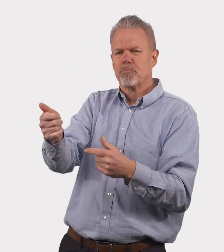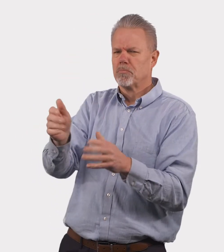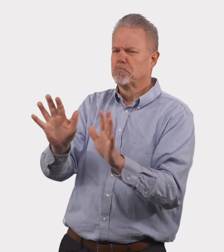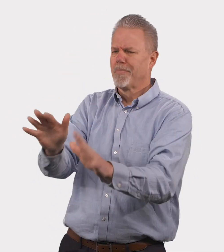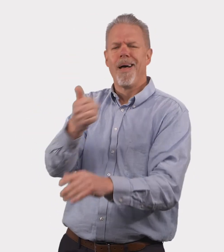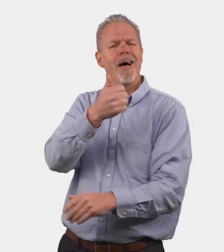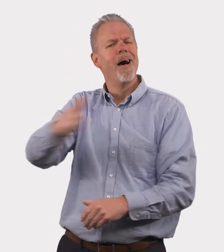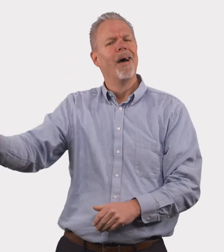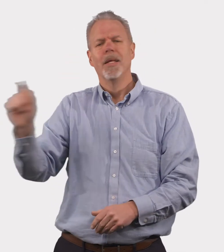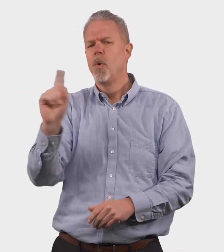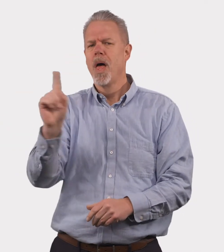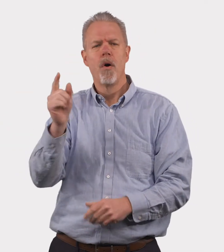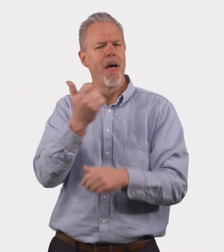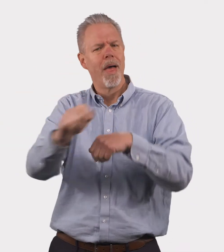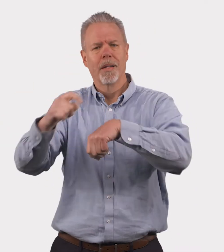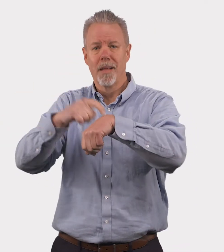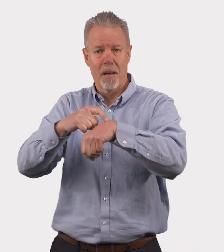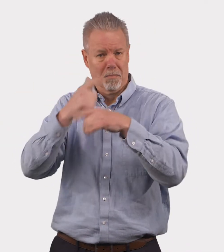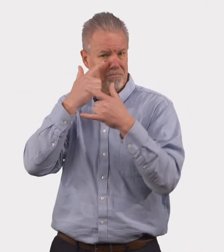to wear a mask anywhere they choose.